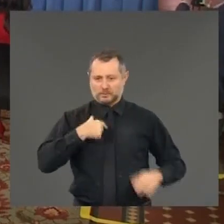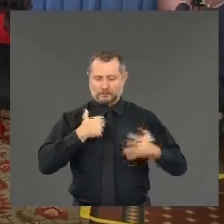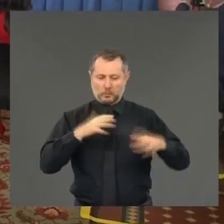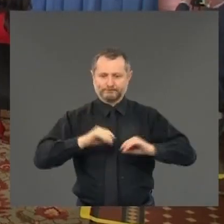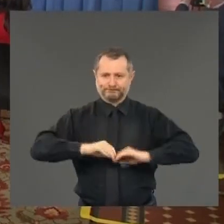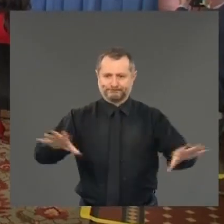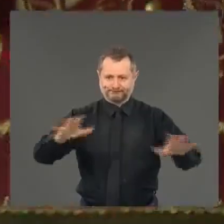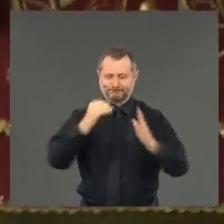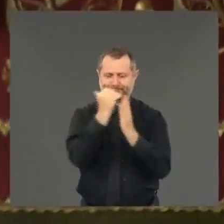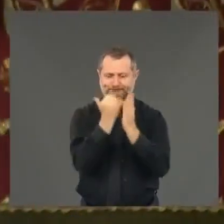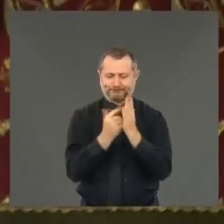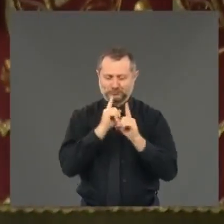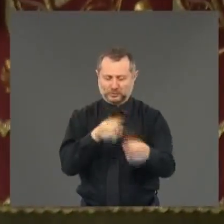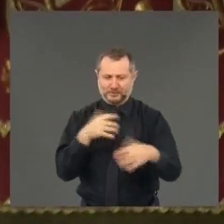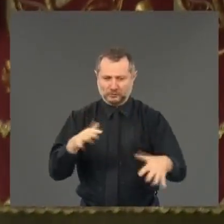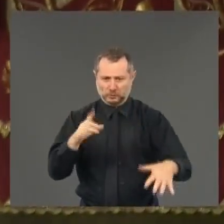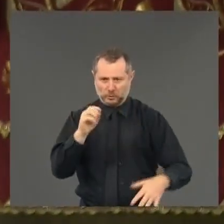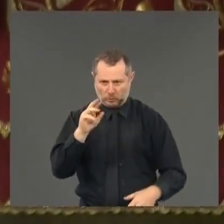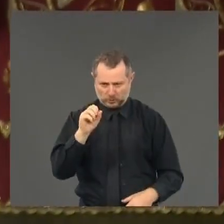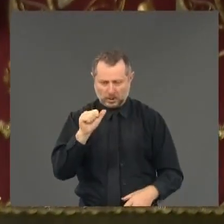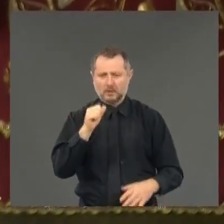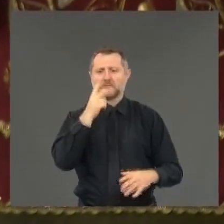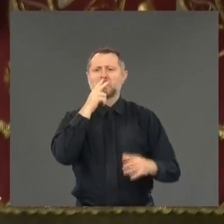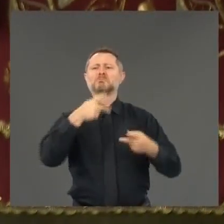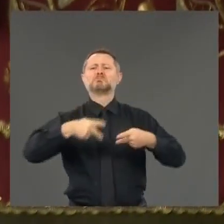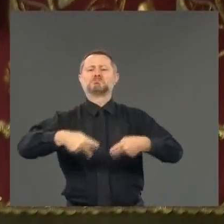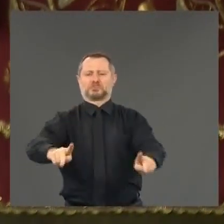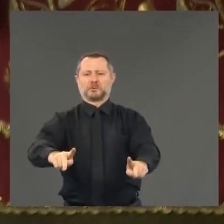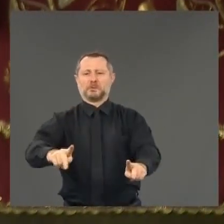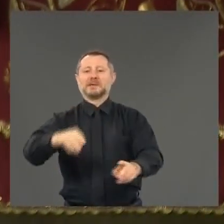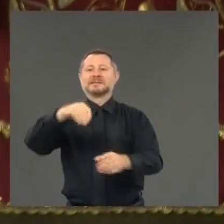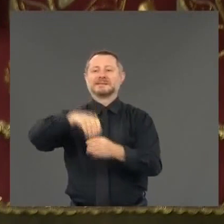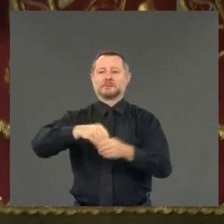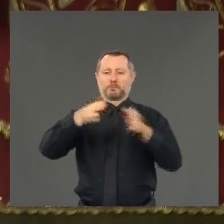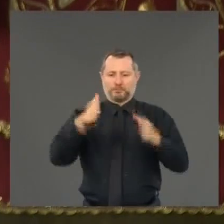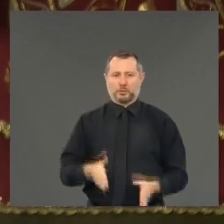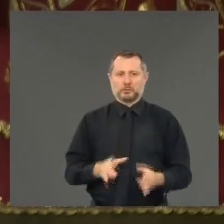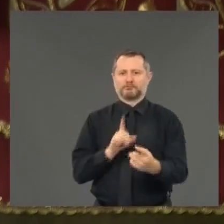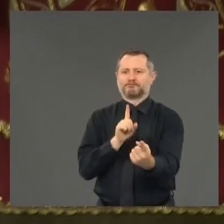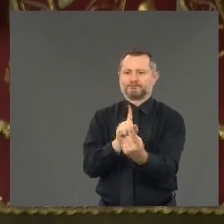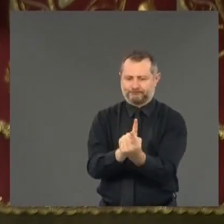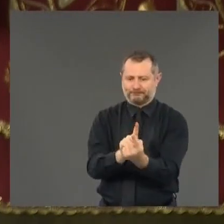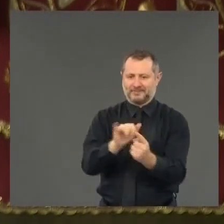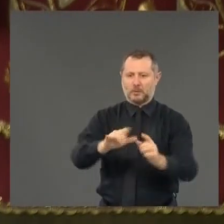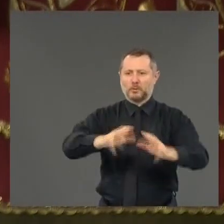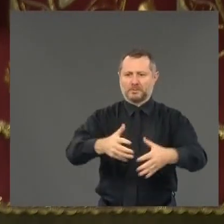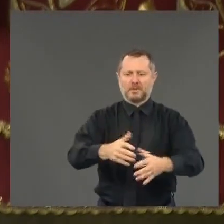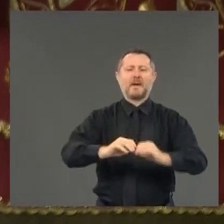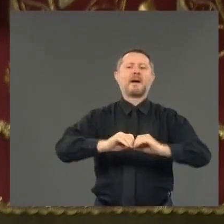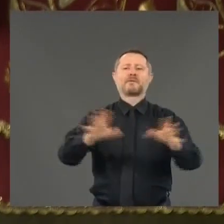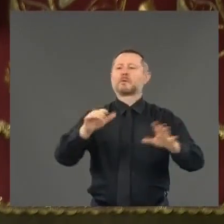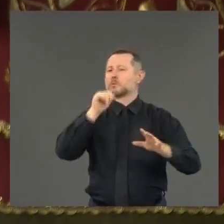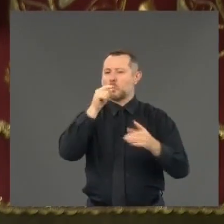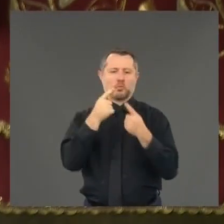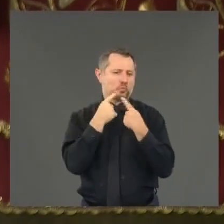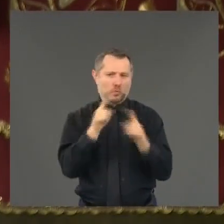THE DISABILITIES. WE PUT OUT SOMETHING EARLIER THIS WEEK OR AT THE END OF LAST WEEK THAT ALLOWS IN-PERSON